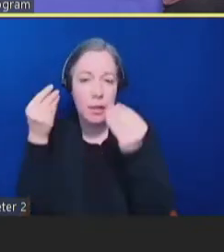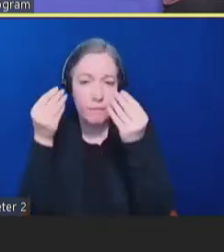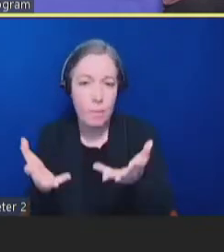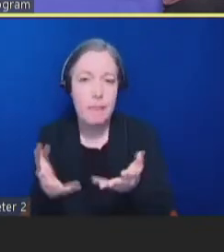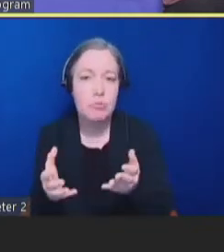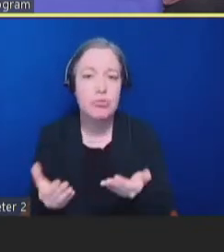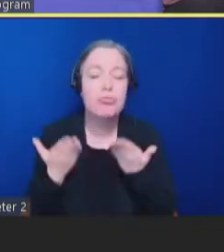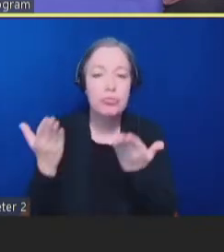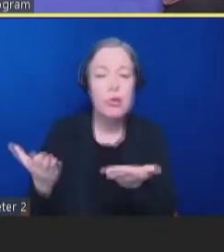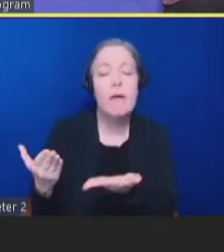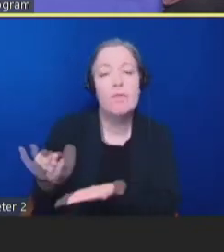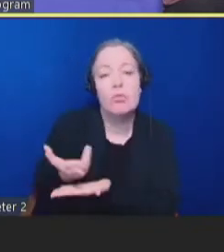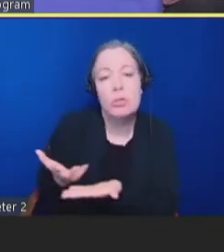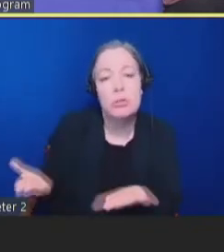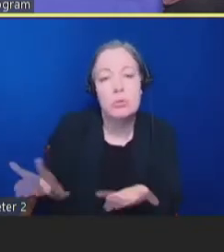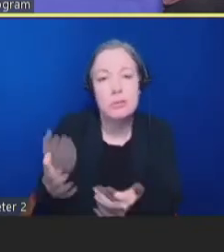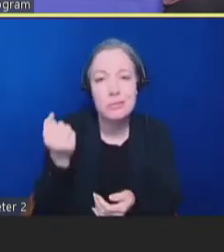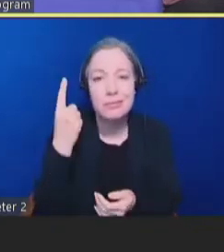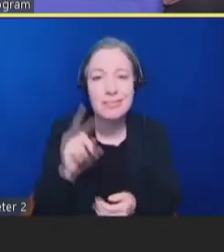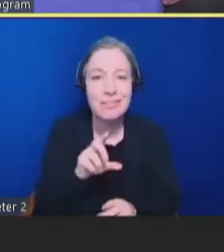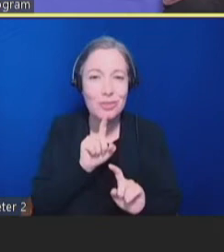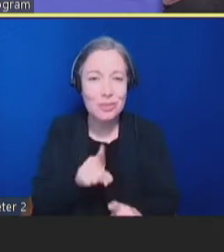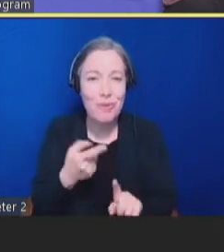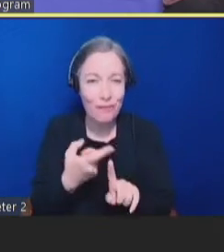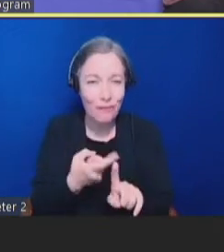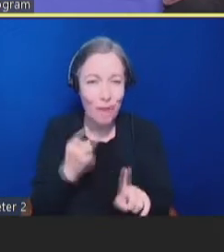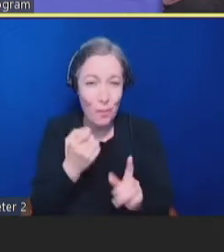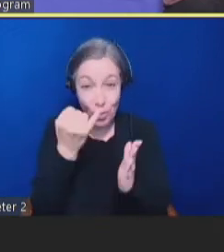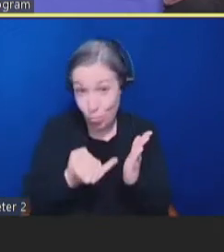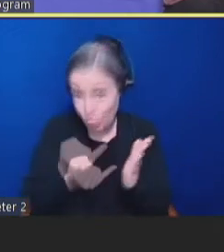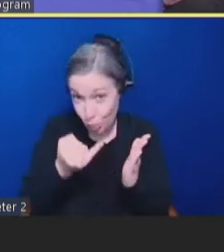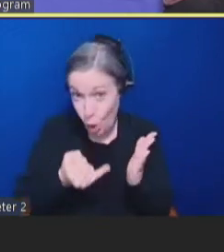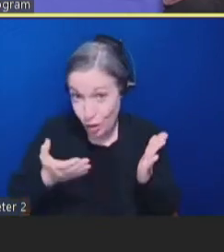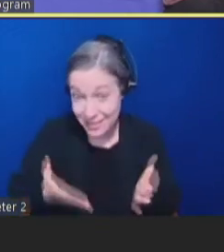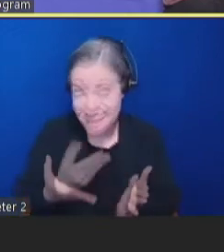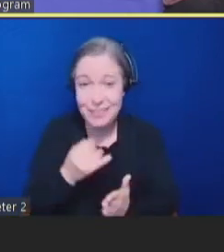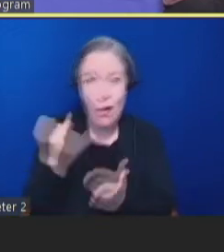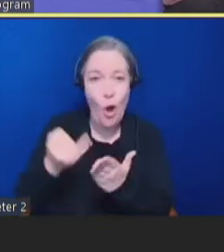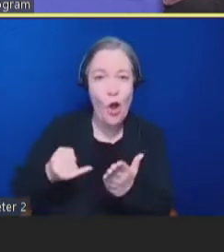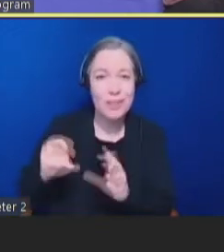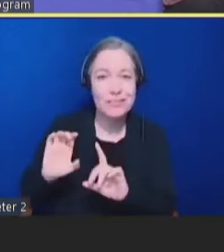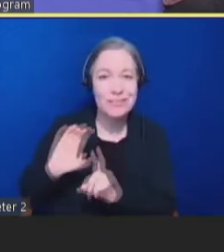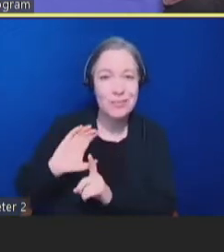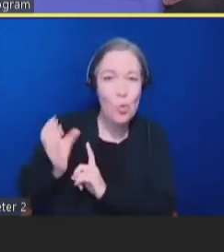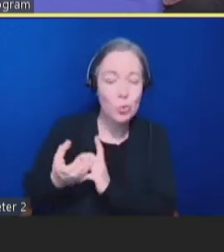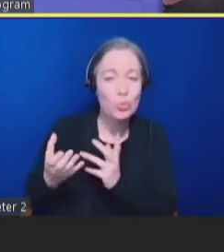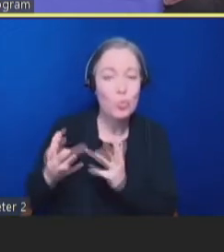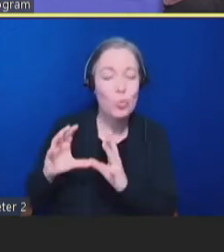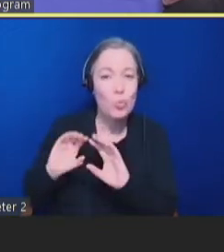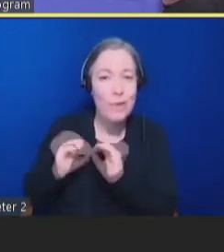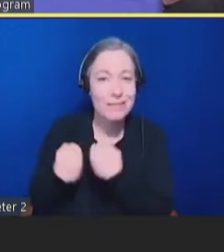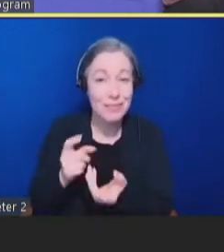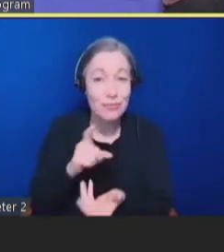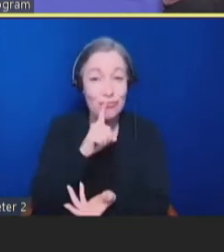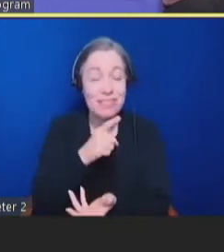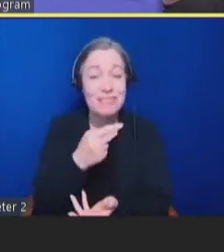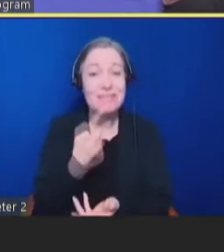So, the response we received from the artists and the art and culture organizations was that the people were relieved that they could just